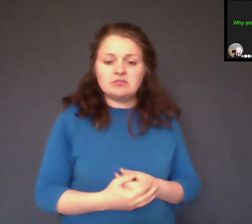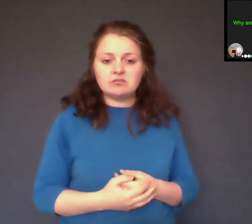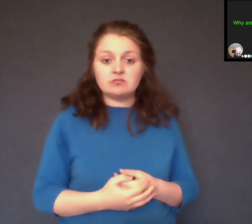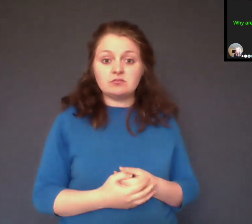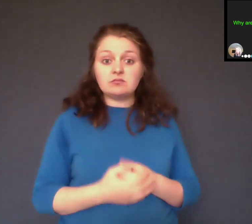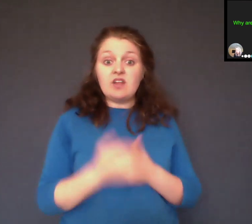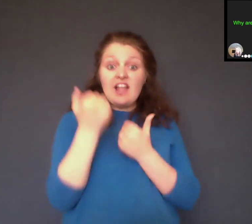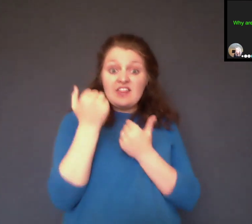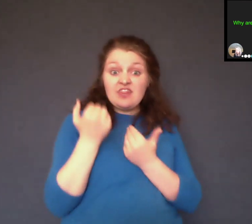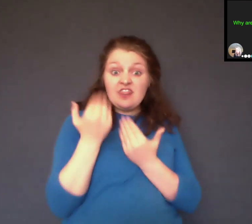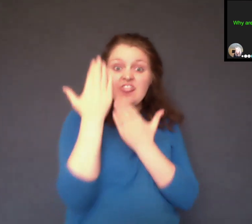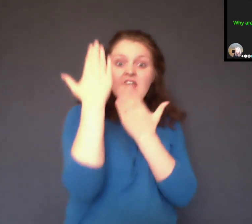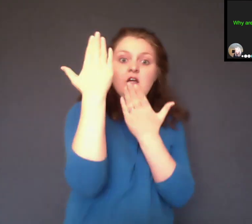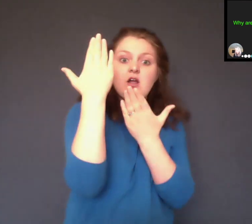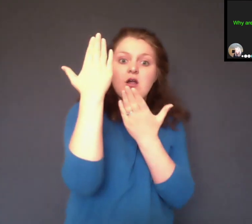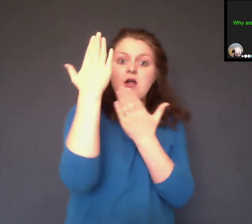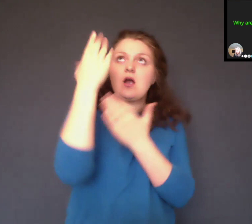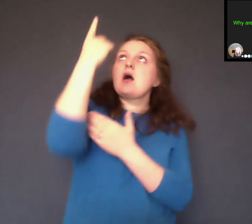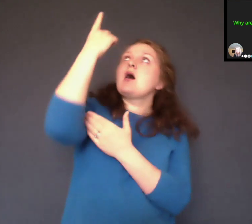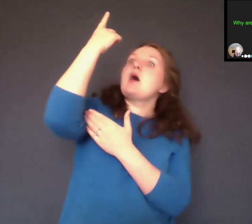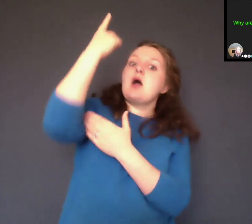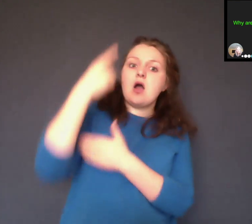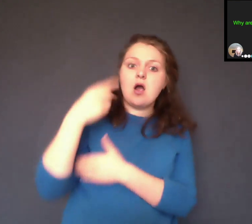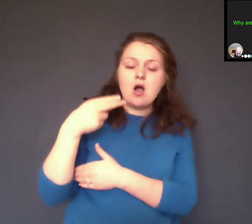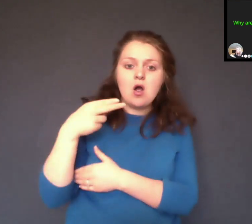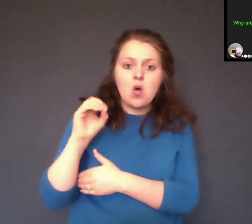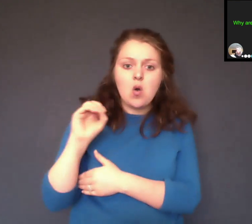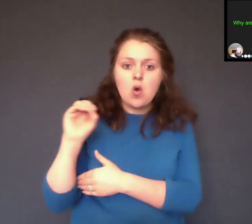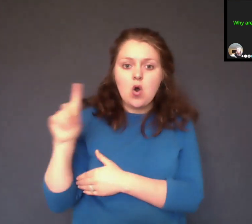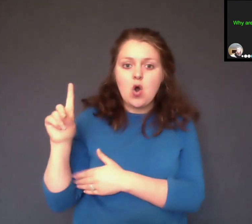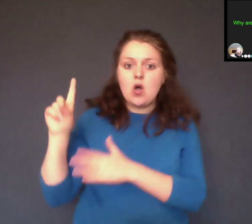and there above him was hood in all his glory